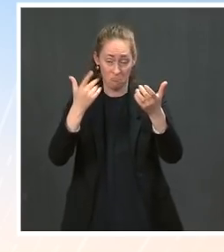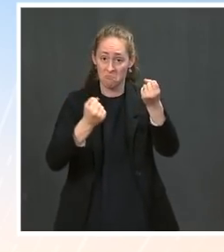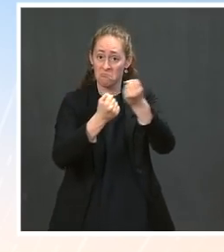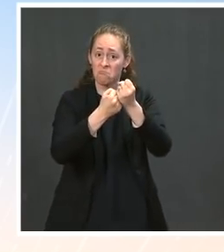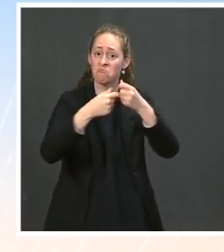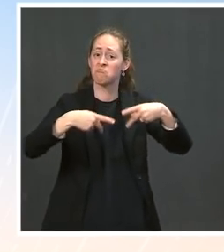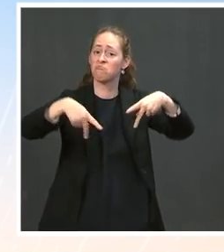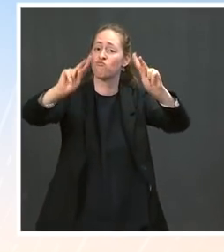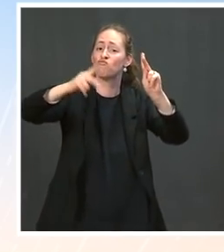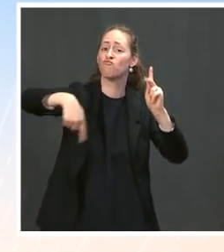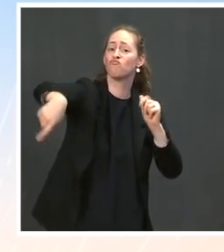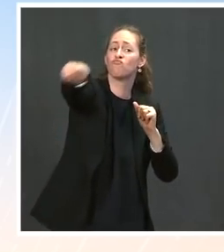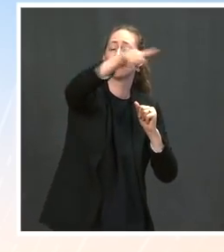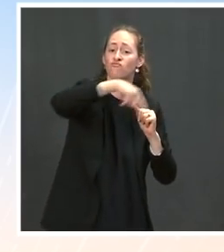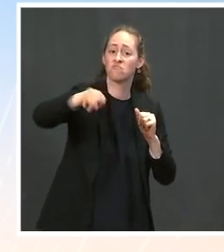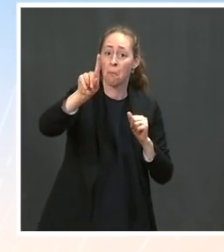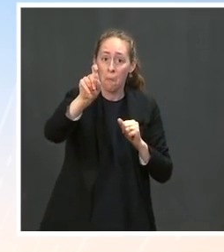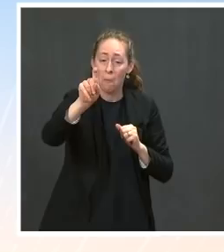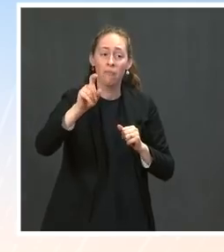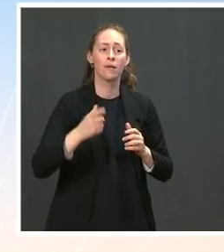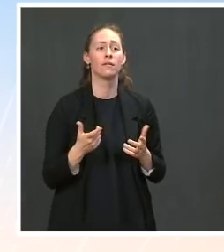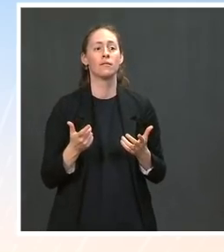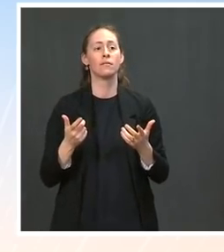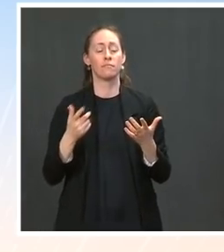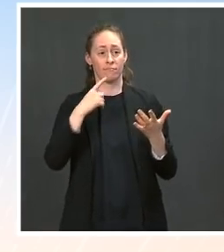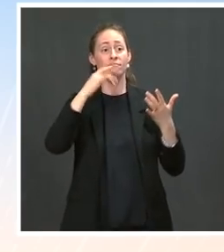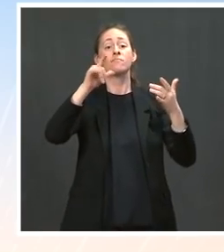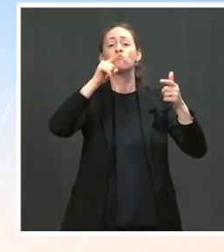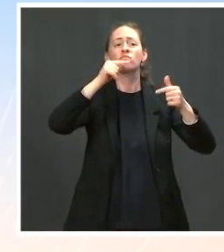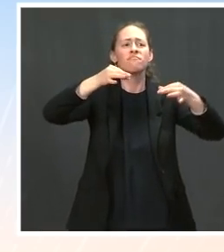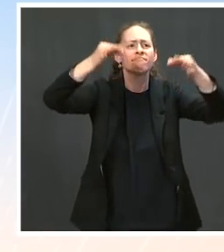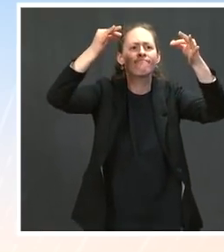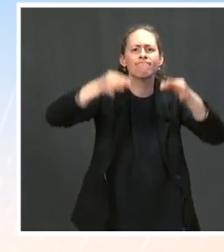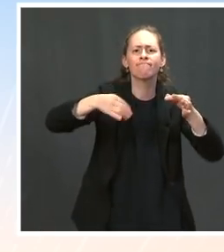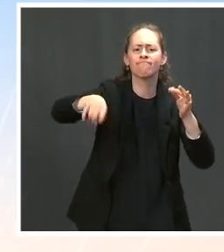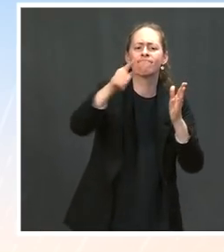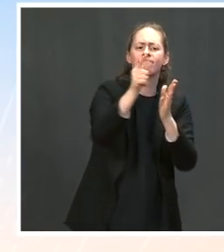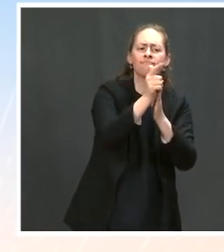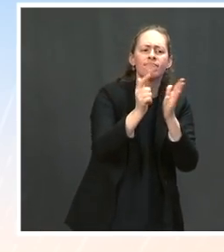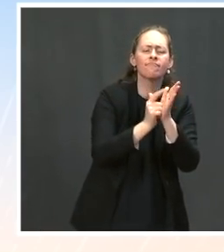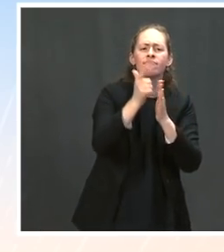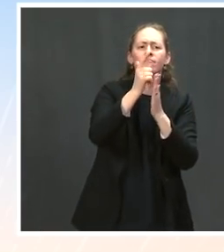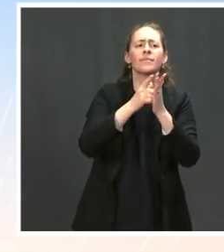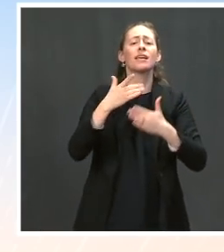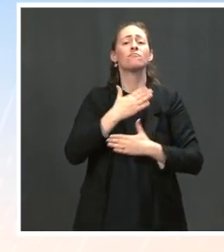Ms. Psaki: Well, the President supports leaving decisions regarding legalization for recreational use up to the states;